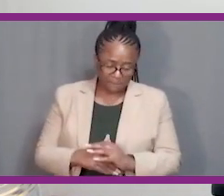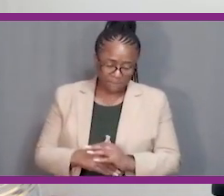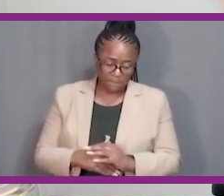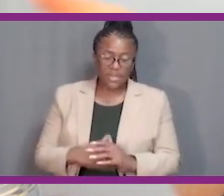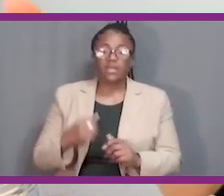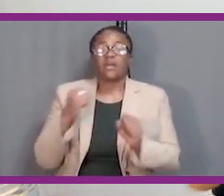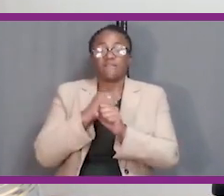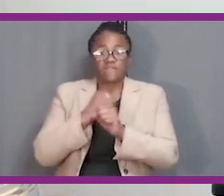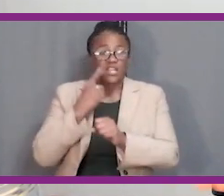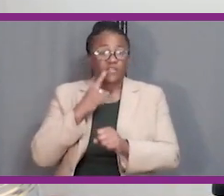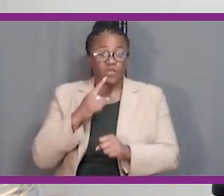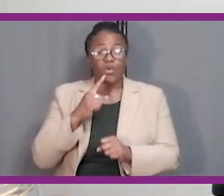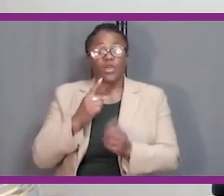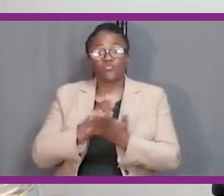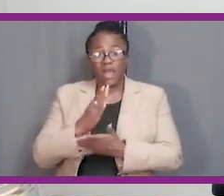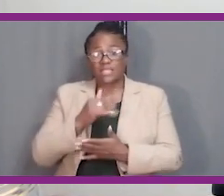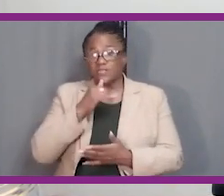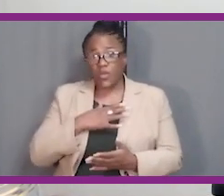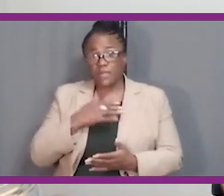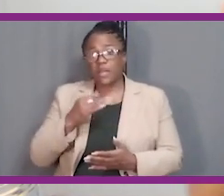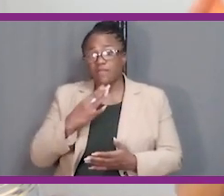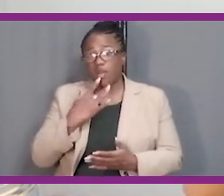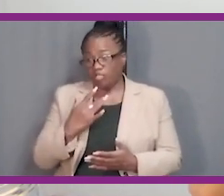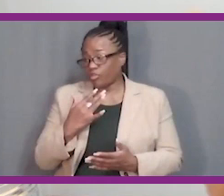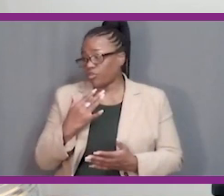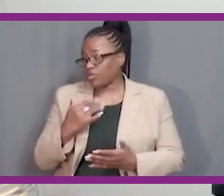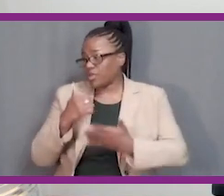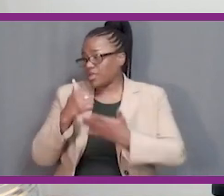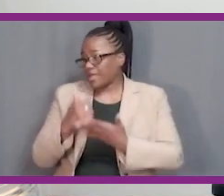all the women of all the different identities in different ways, obviously,